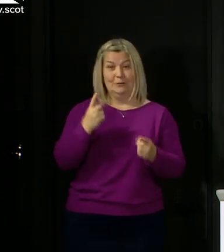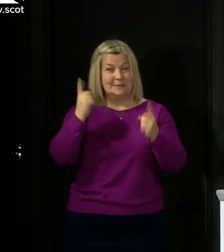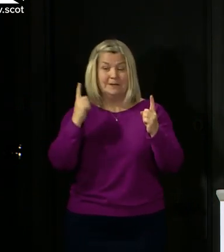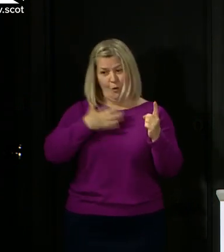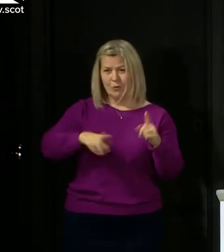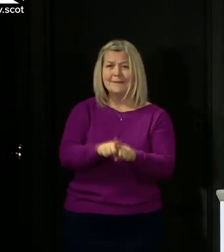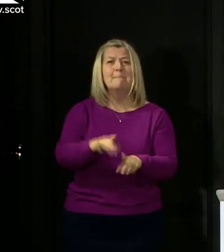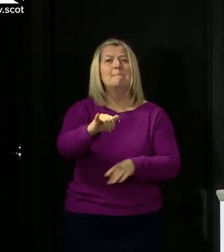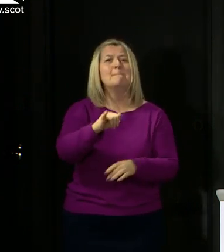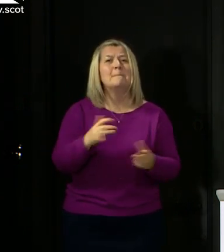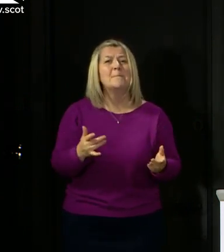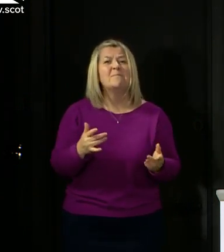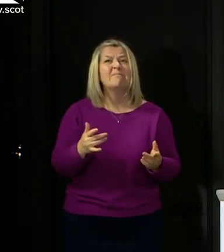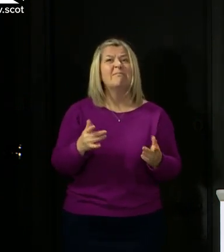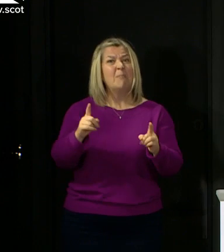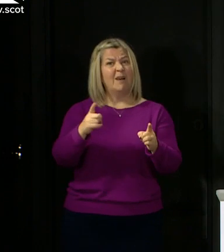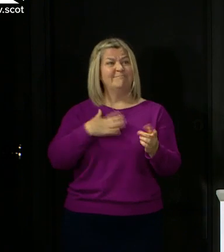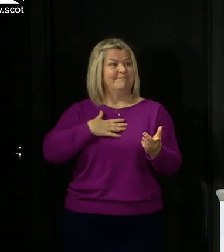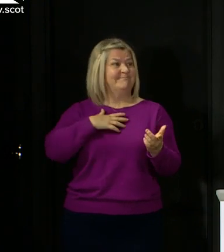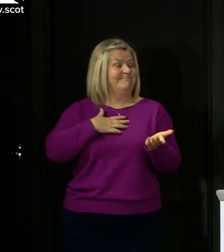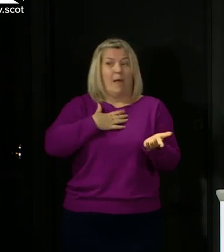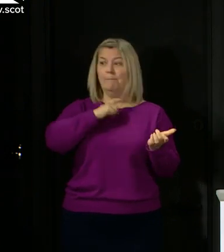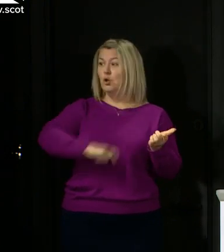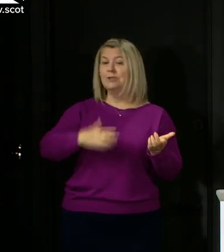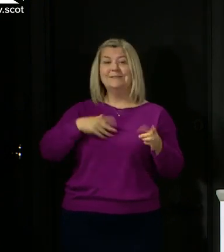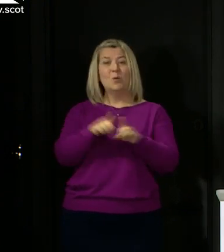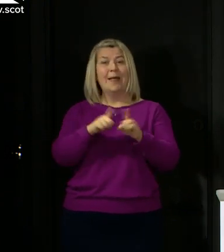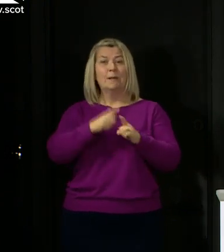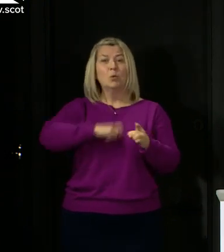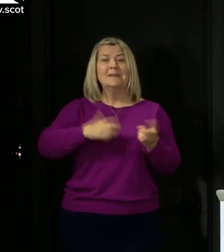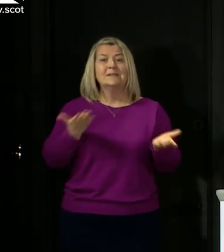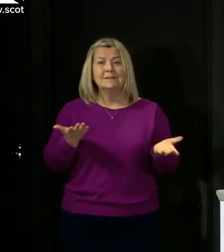But I also want it as an ordinary person who is missing my own family very much.